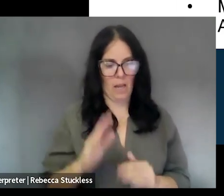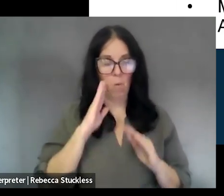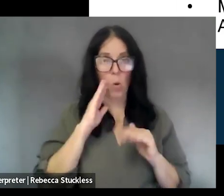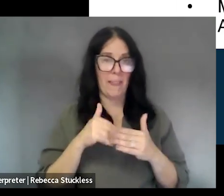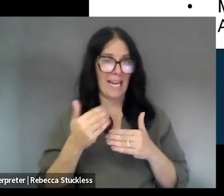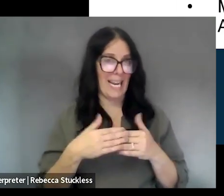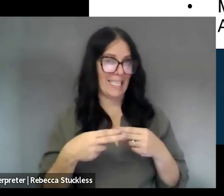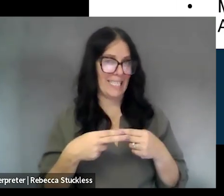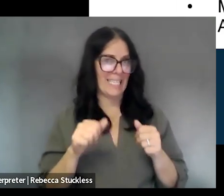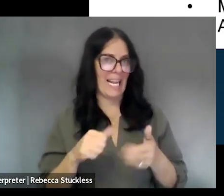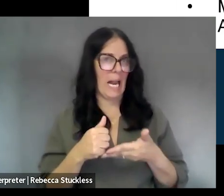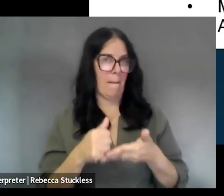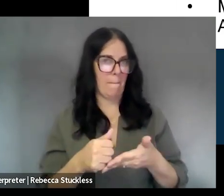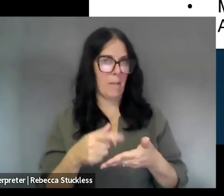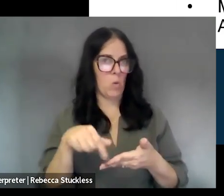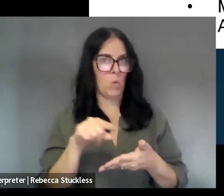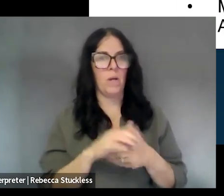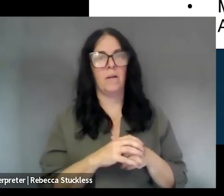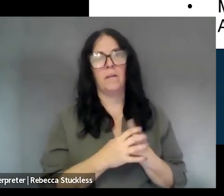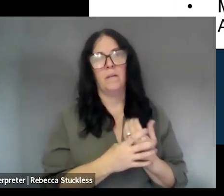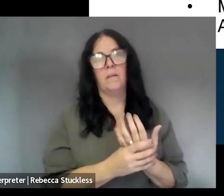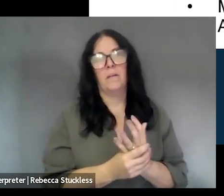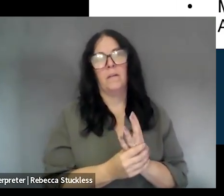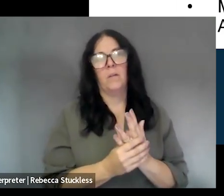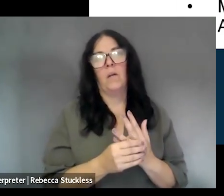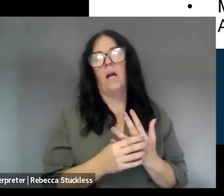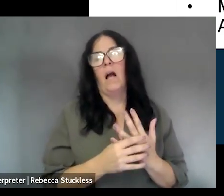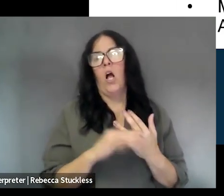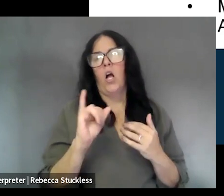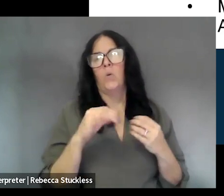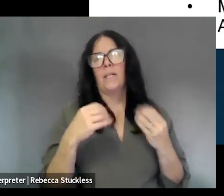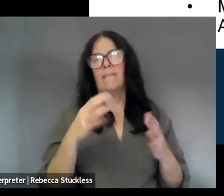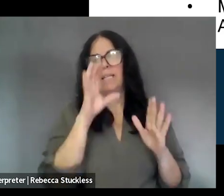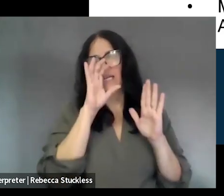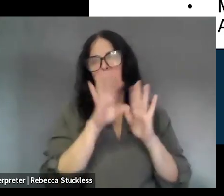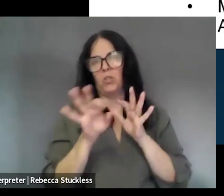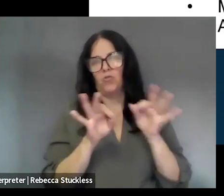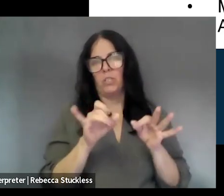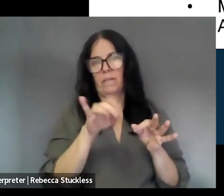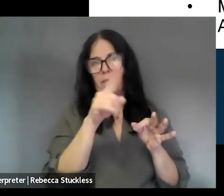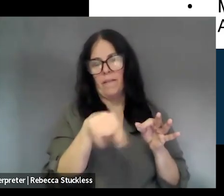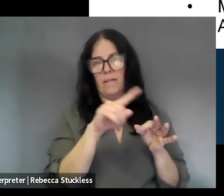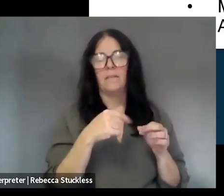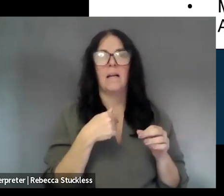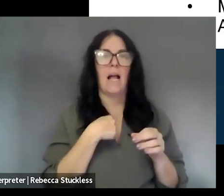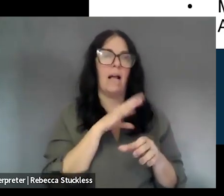helpful, and just to give an image description of the first slide, I included an image of